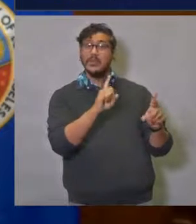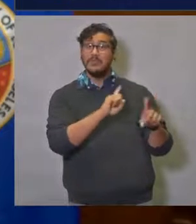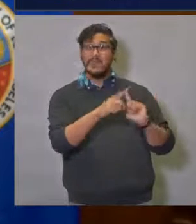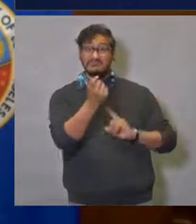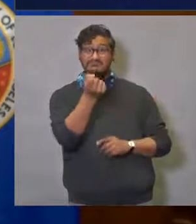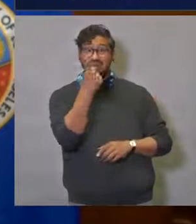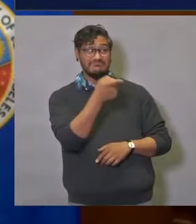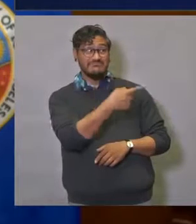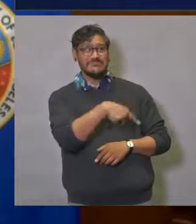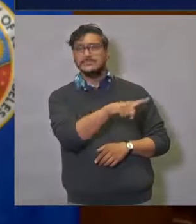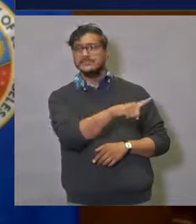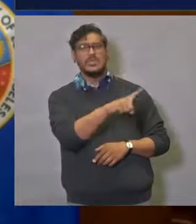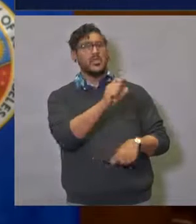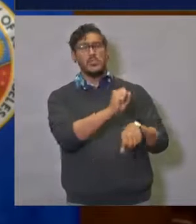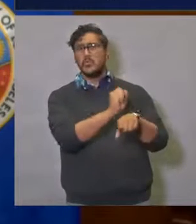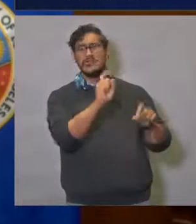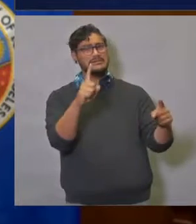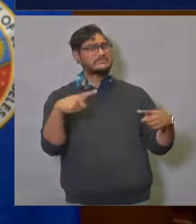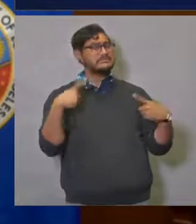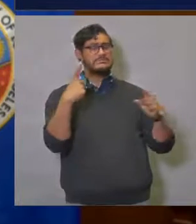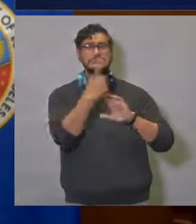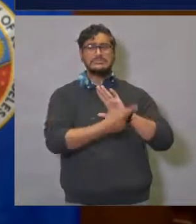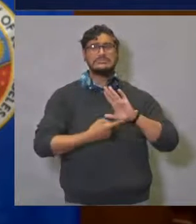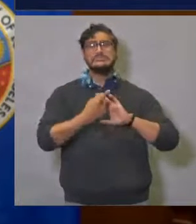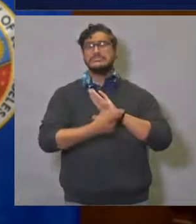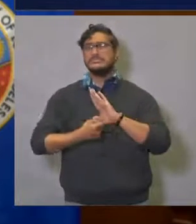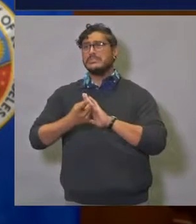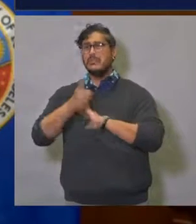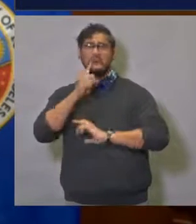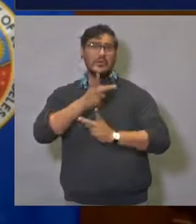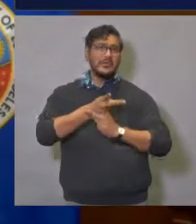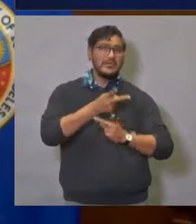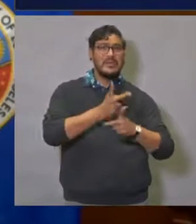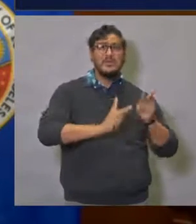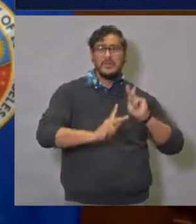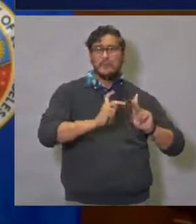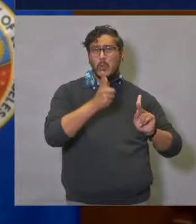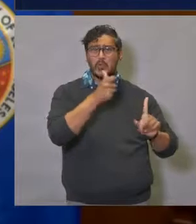LATELY. THESE HEALTH CARE HEROES HAVE